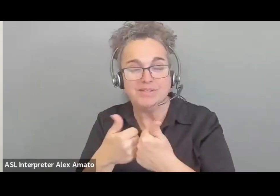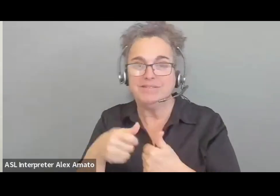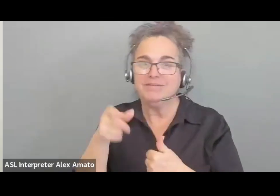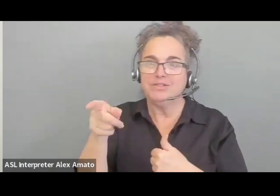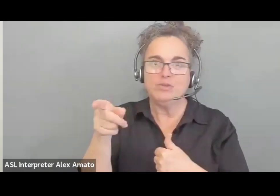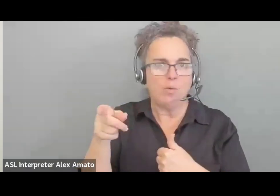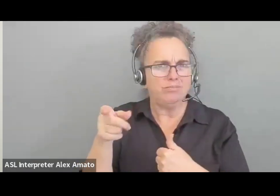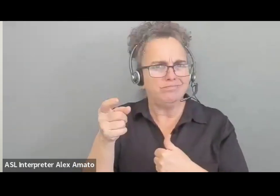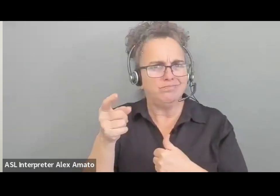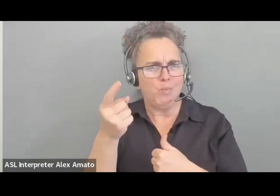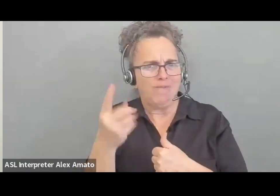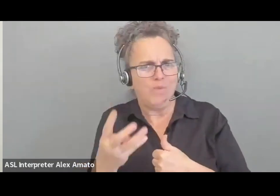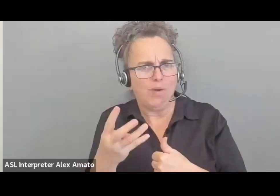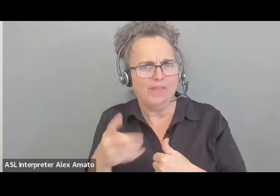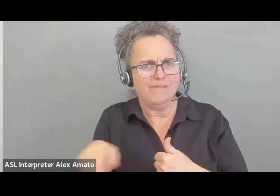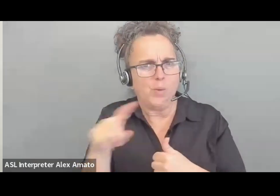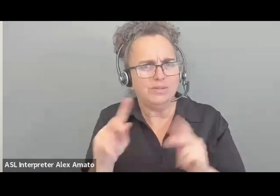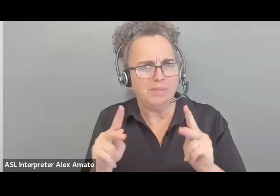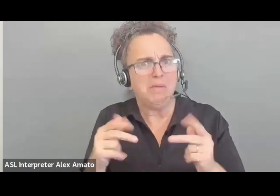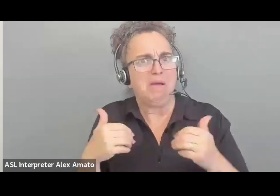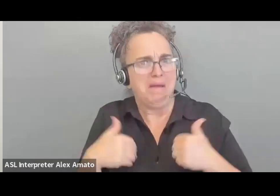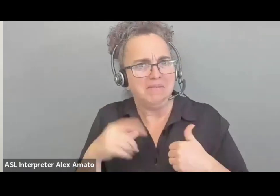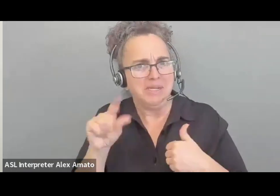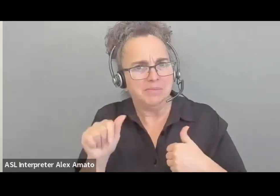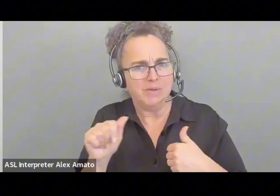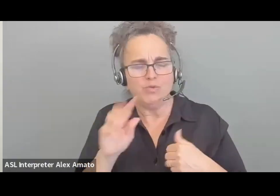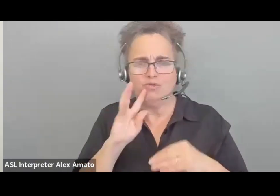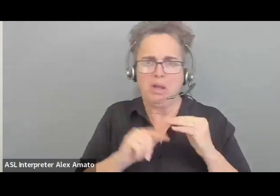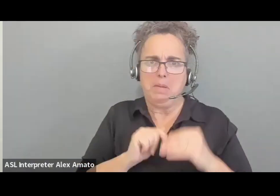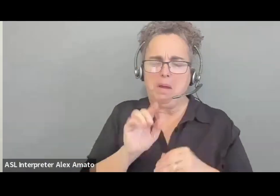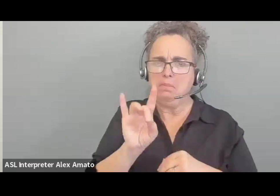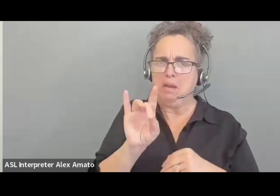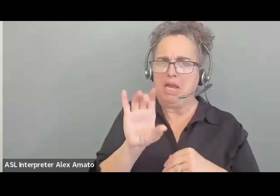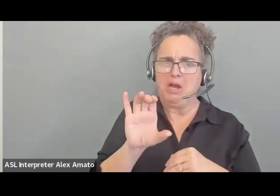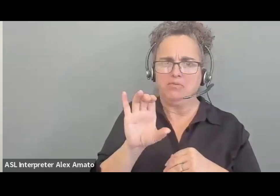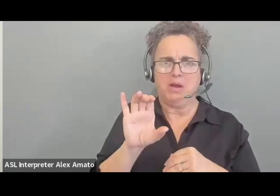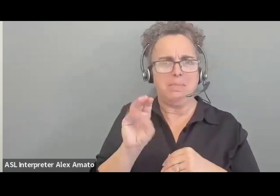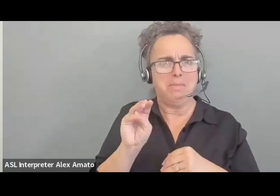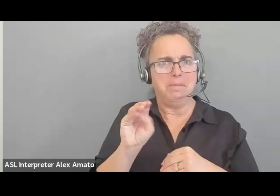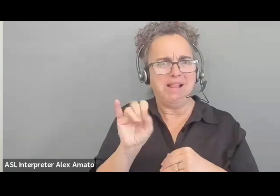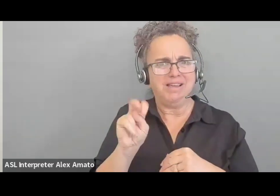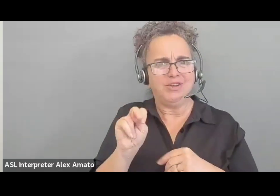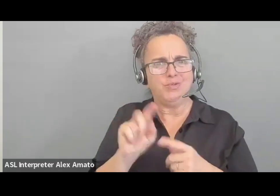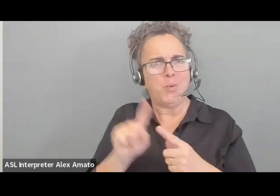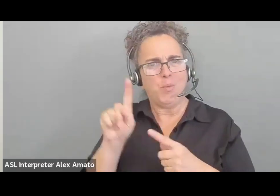of disability - we're talking about 800 million to a billion gamers at any given moment